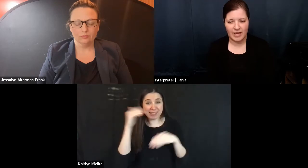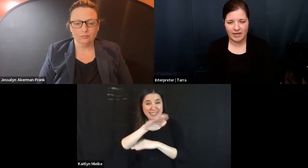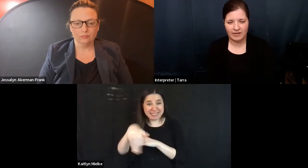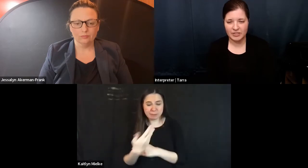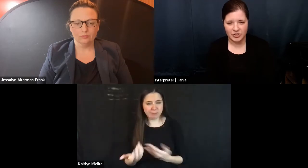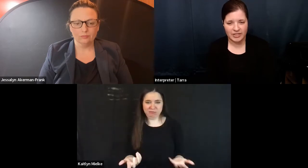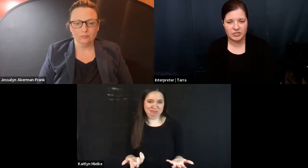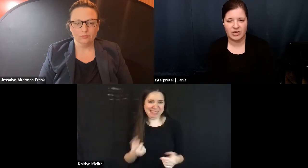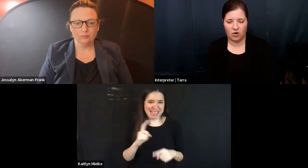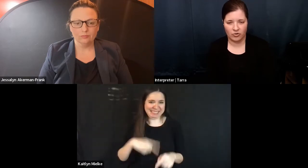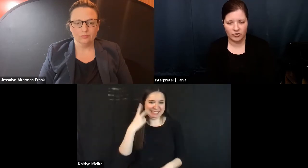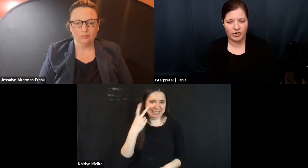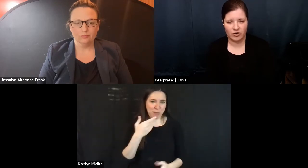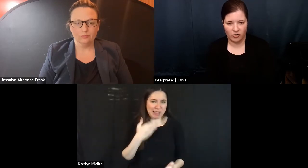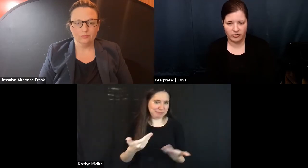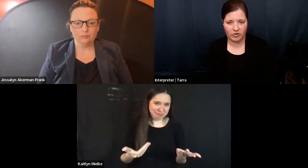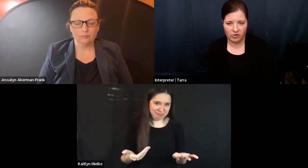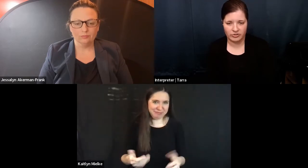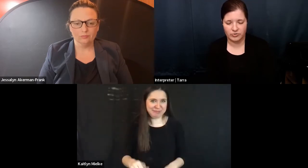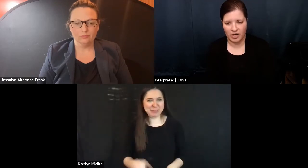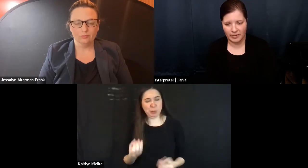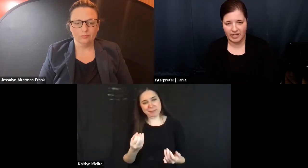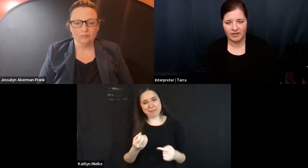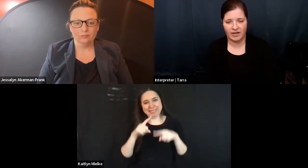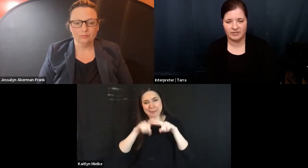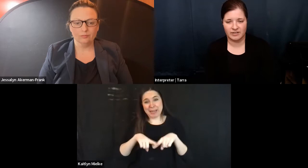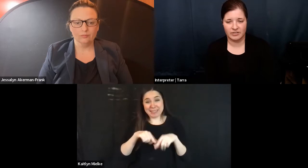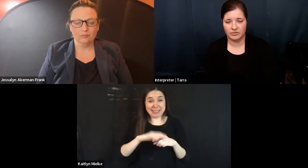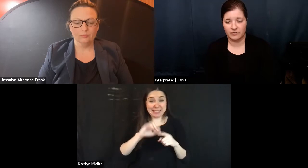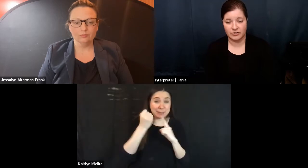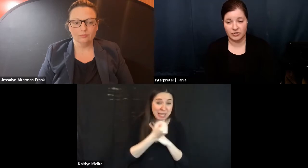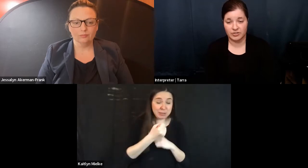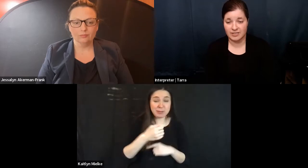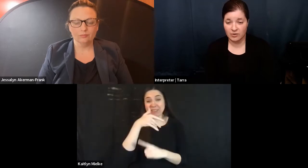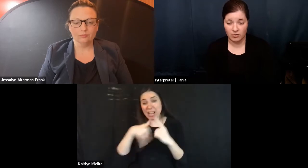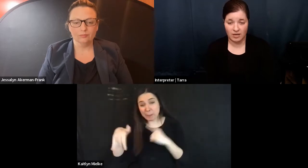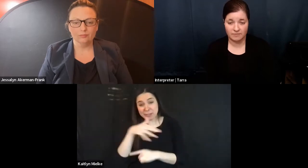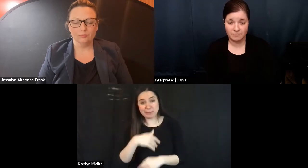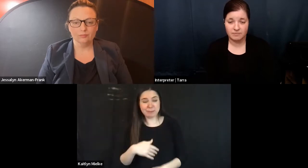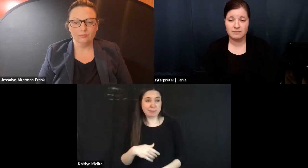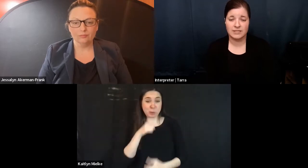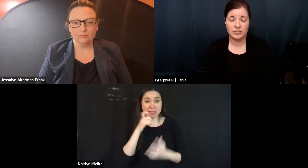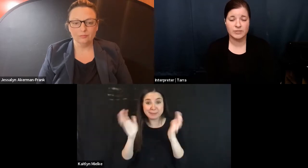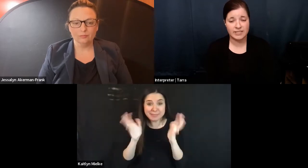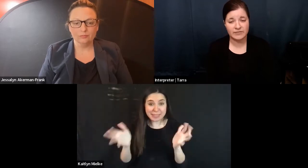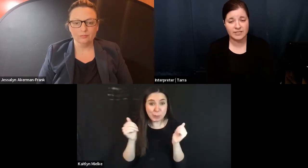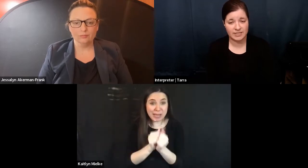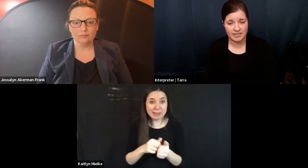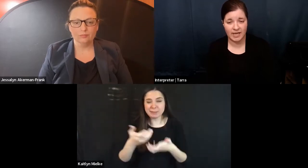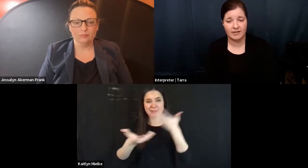And I just knew that I would see better if I had a better light or if I told somebody to move, you know, so I just sort of accommodated it.